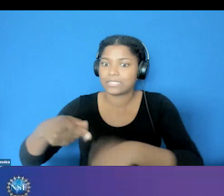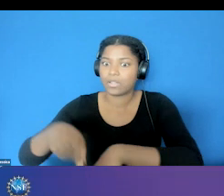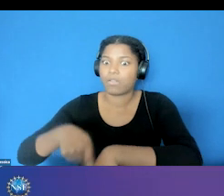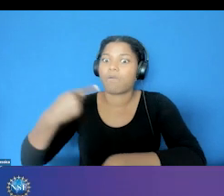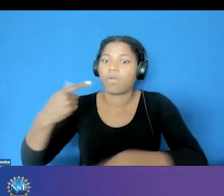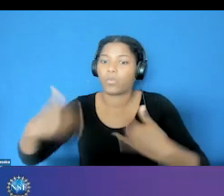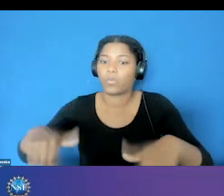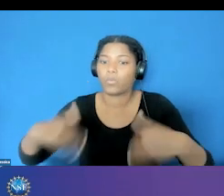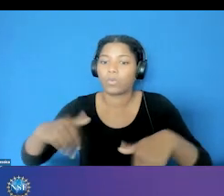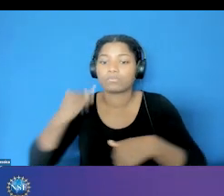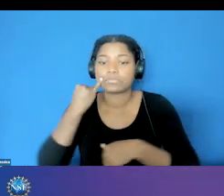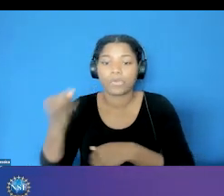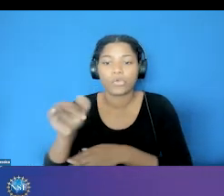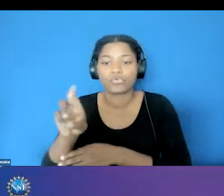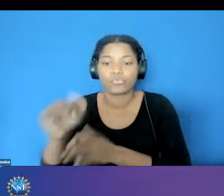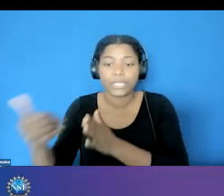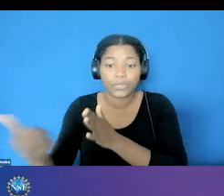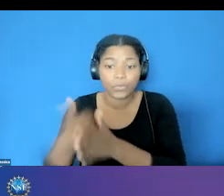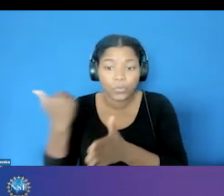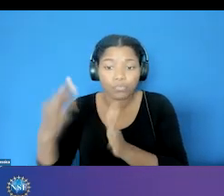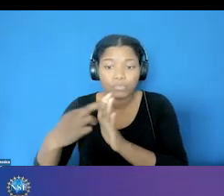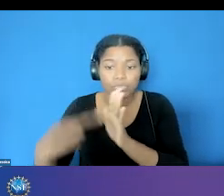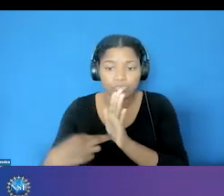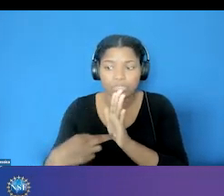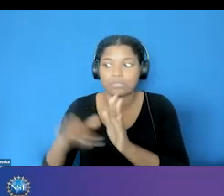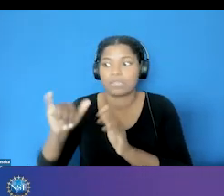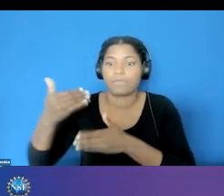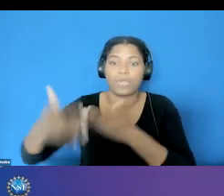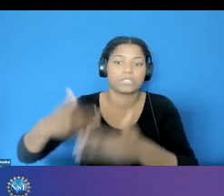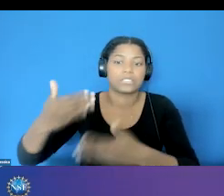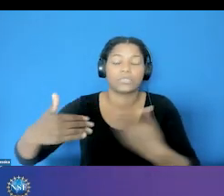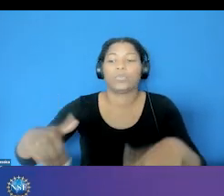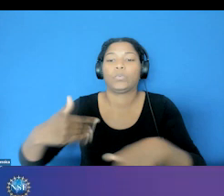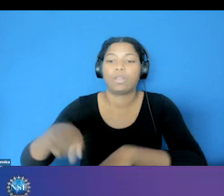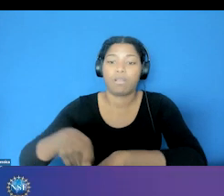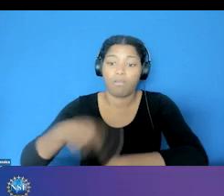And if you are revalidating or renewing your registration, the process will take longer